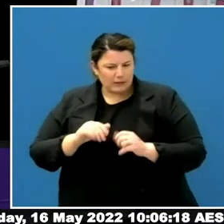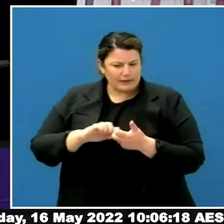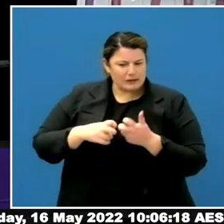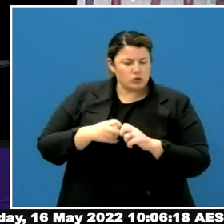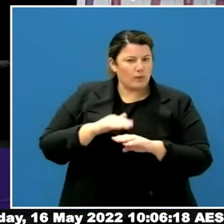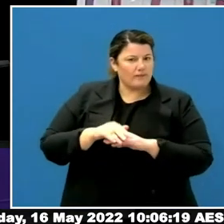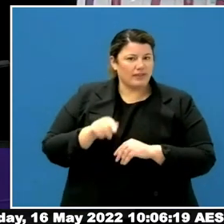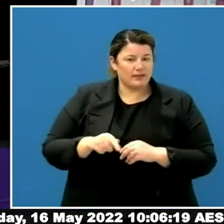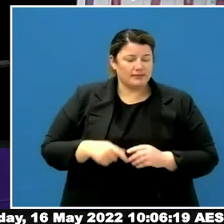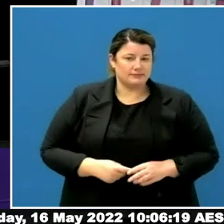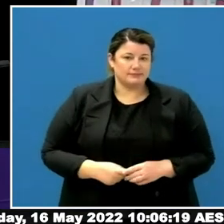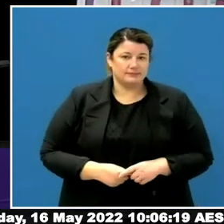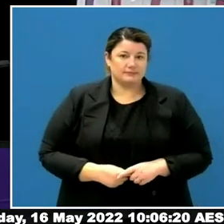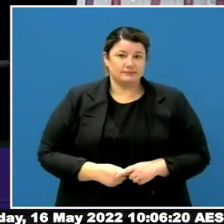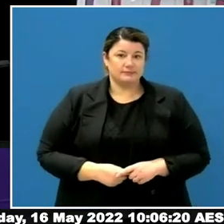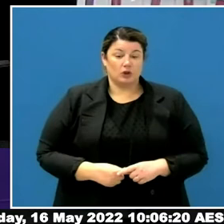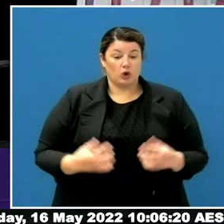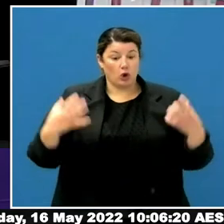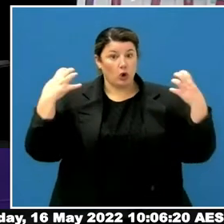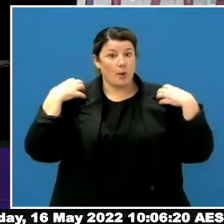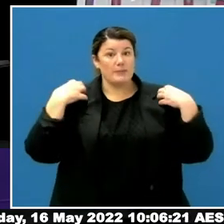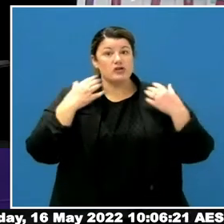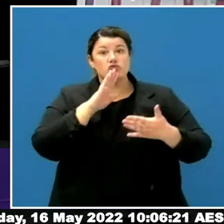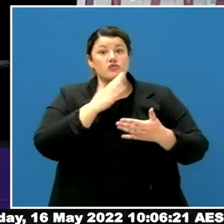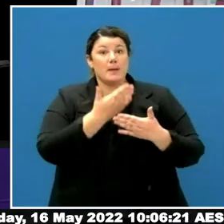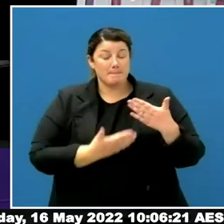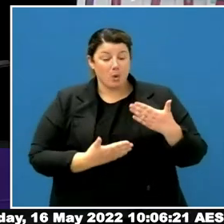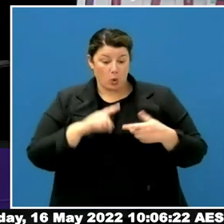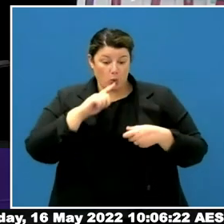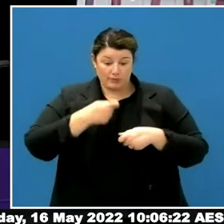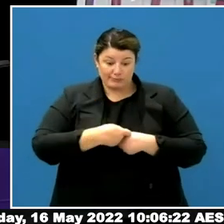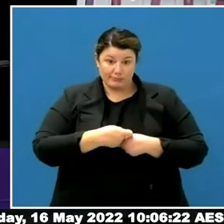A Commissioner's report on Public hearing 20 will be published in due course.